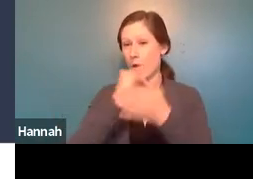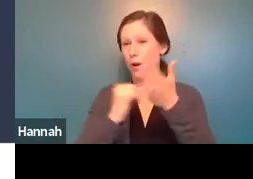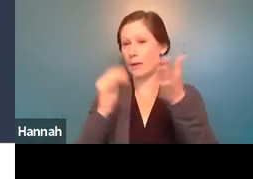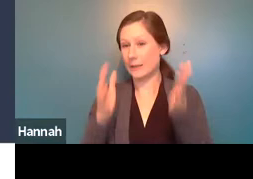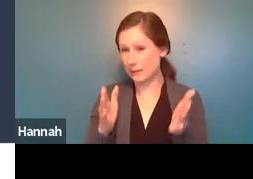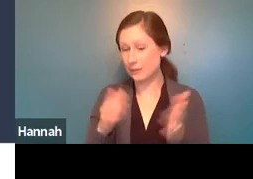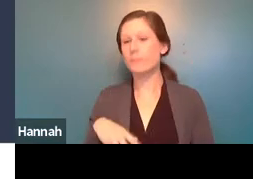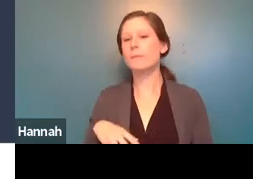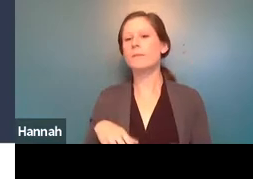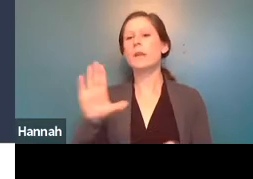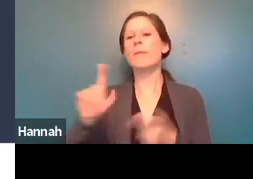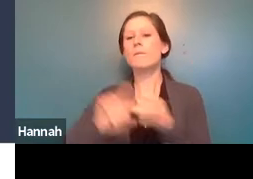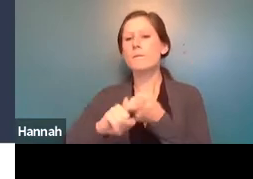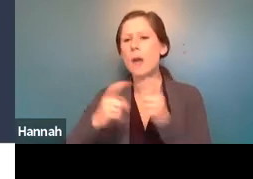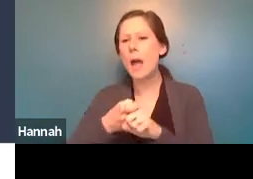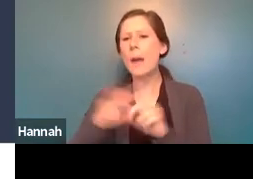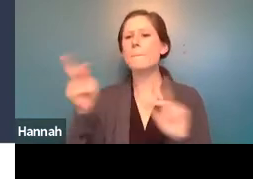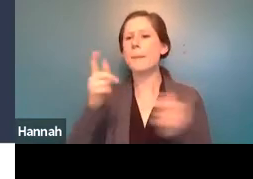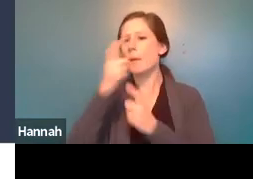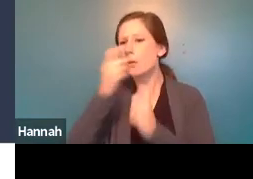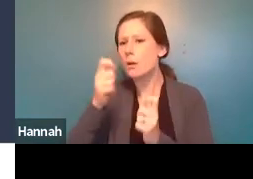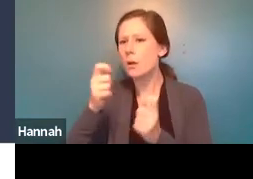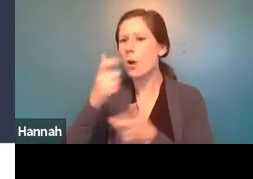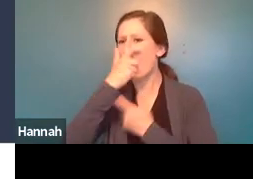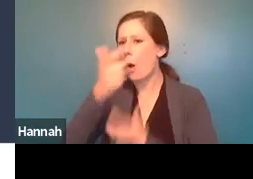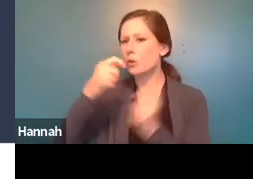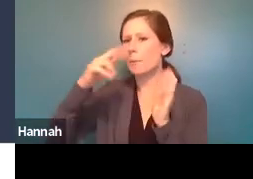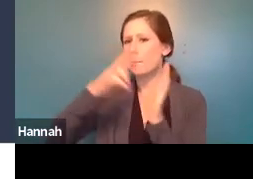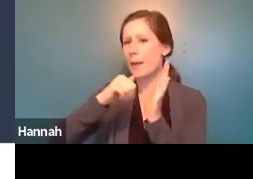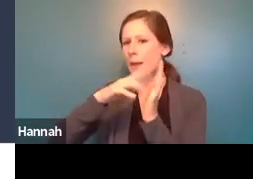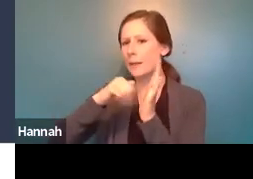interested in watching painting and that kind of artwork were